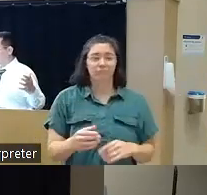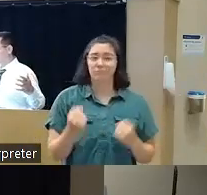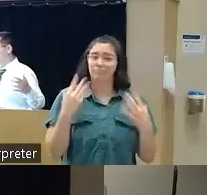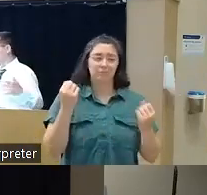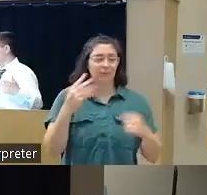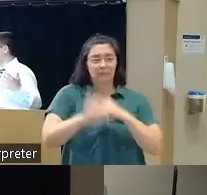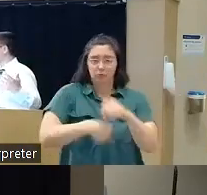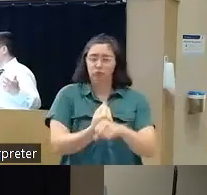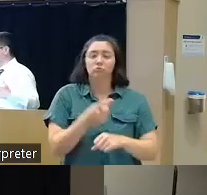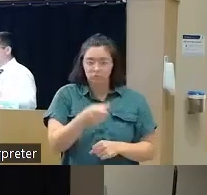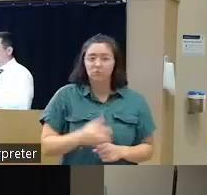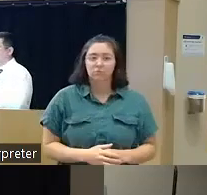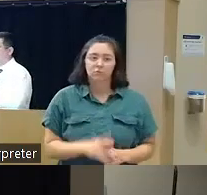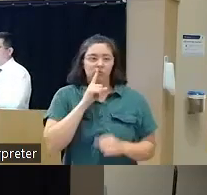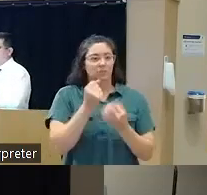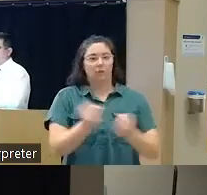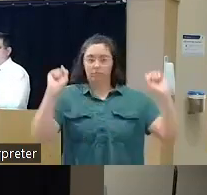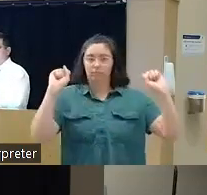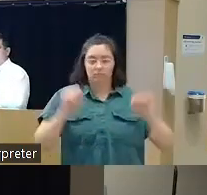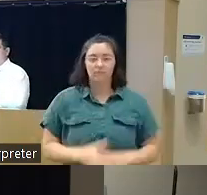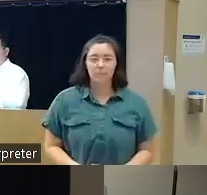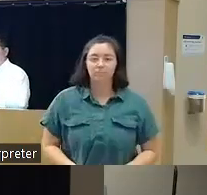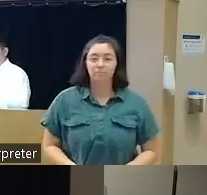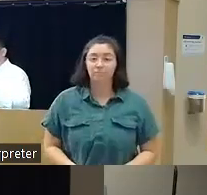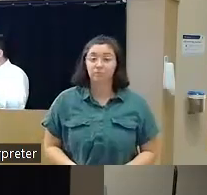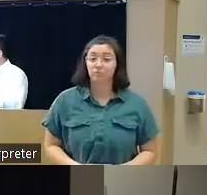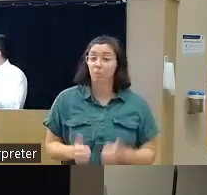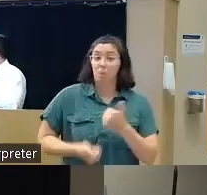time and it's something that's really safe the thing that most people report is maybe a little